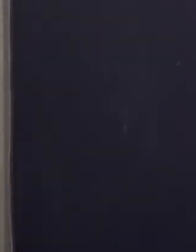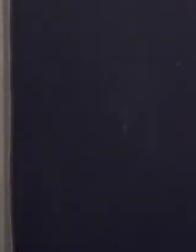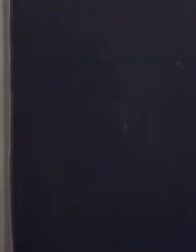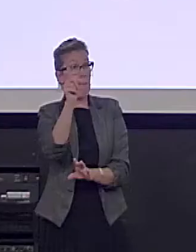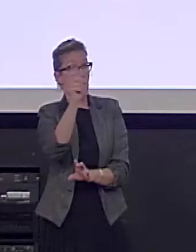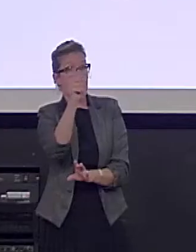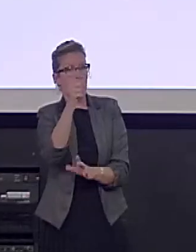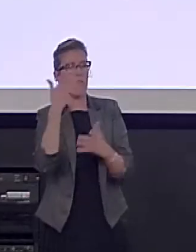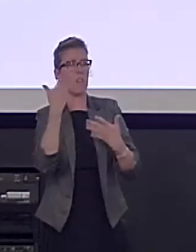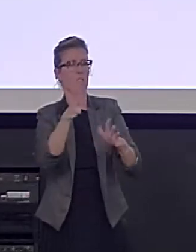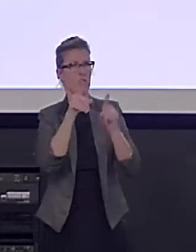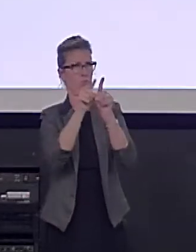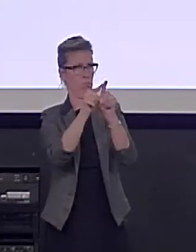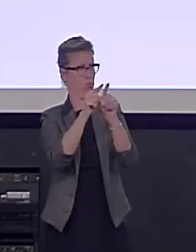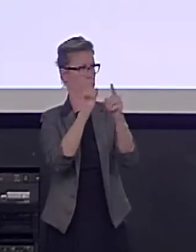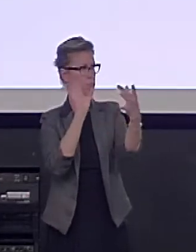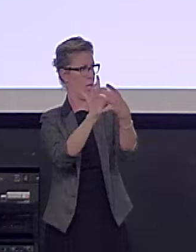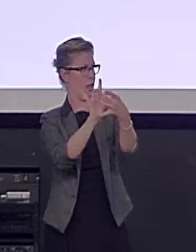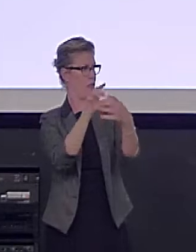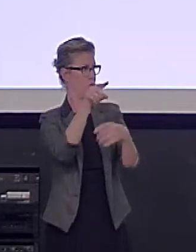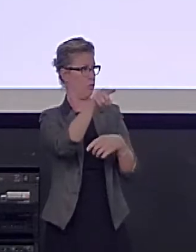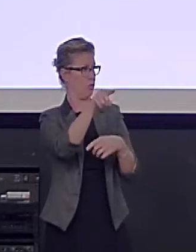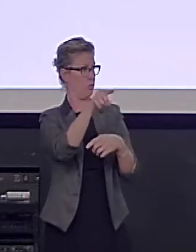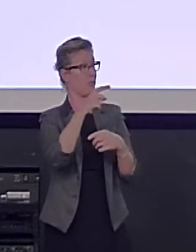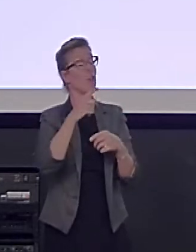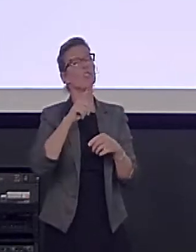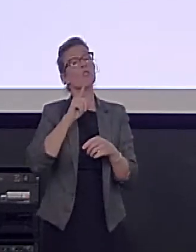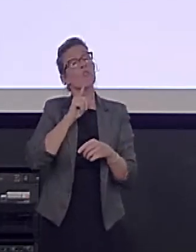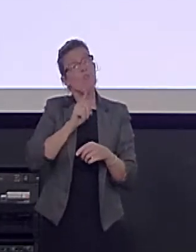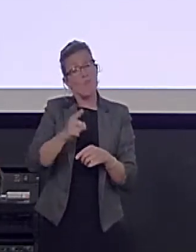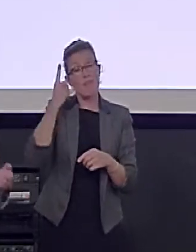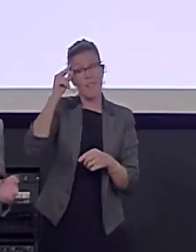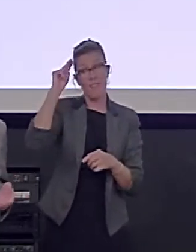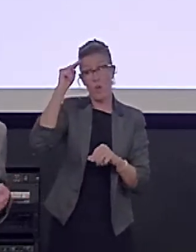Now, really in terms of neuroscience, the work,